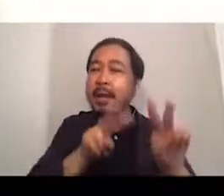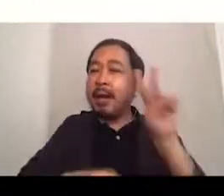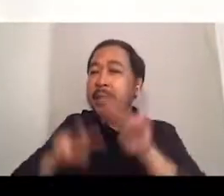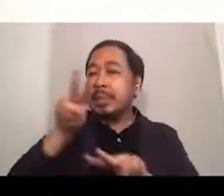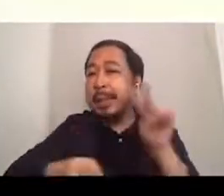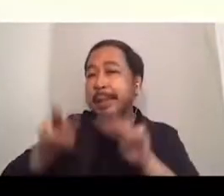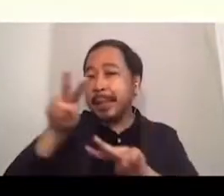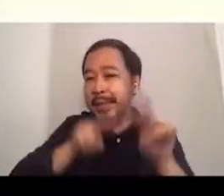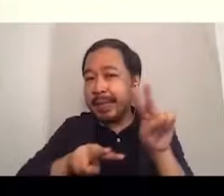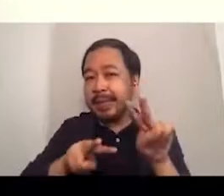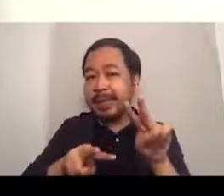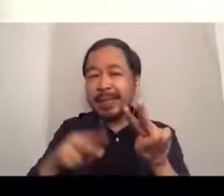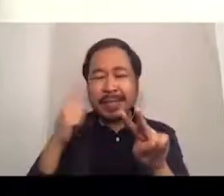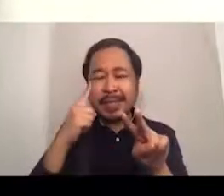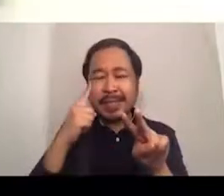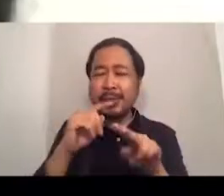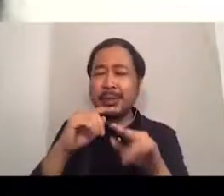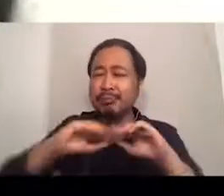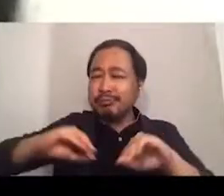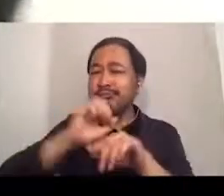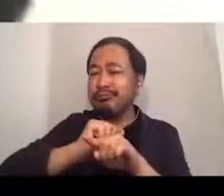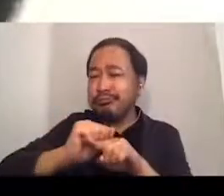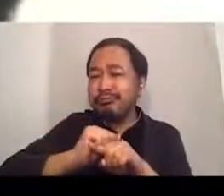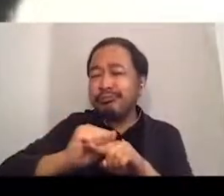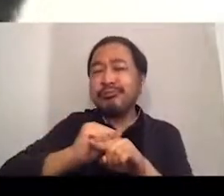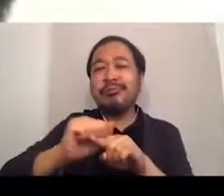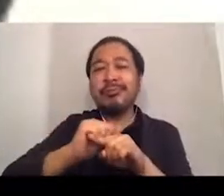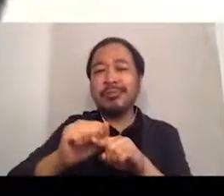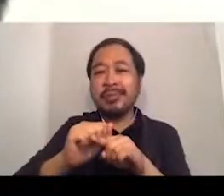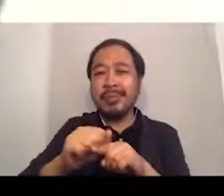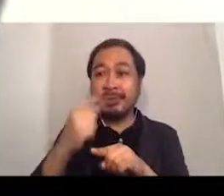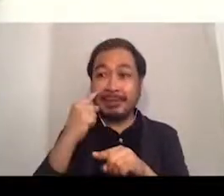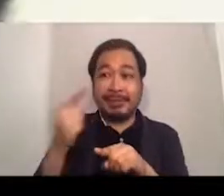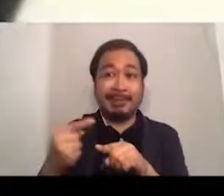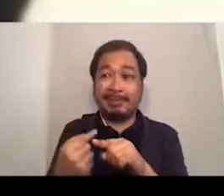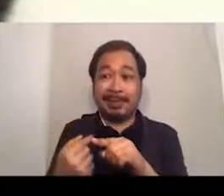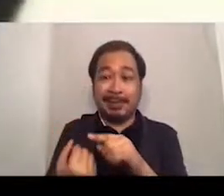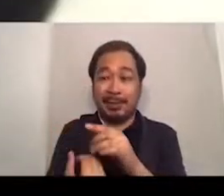And as an Association, we recognize this need for circuit breaker measures.